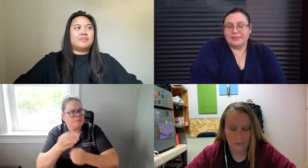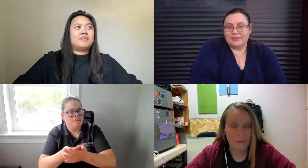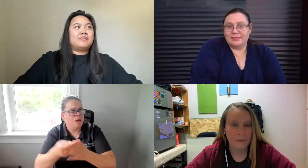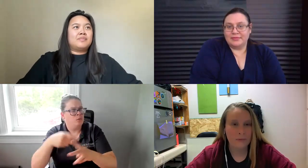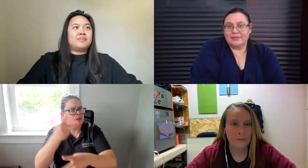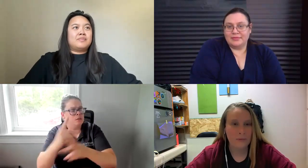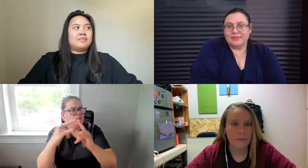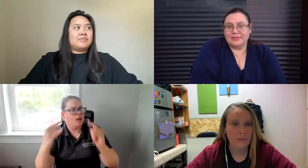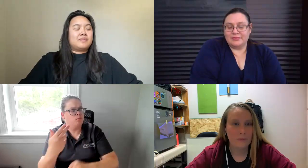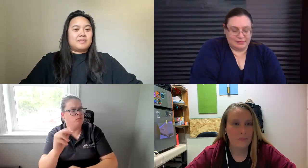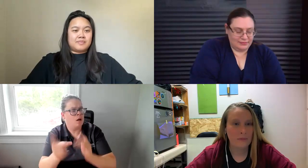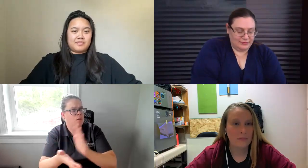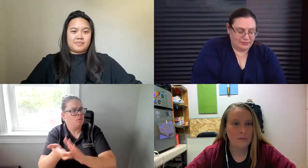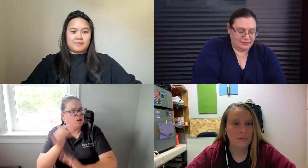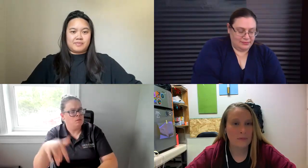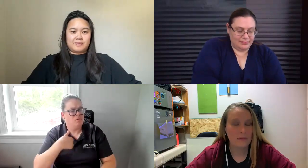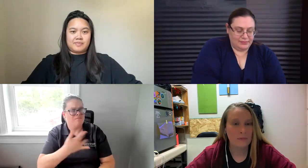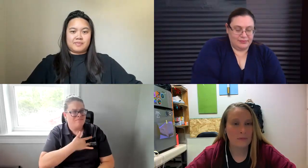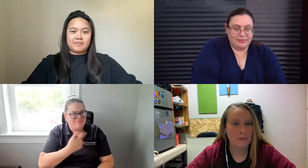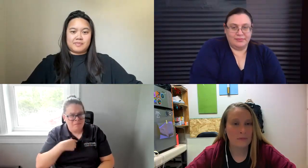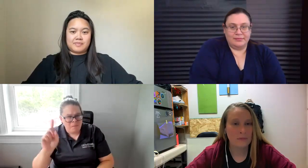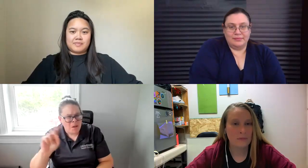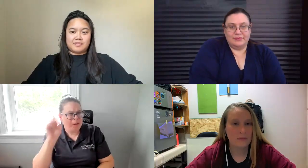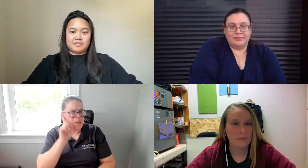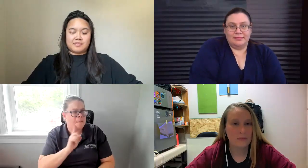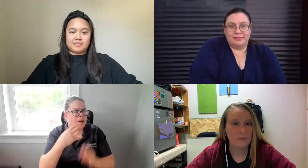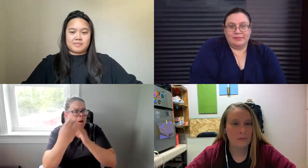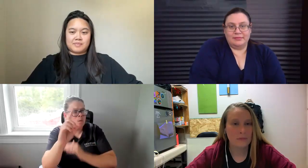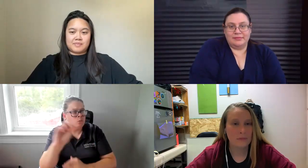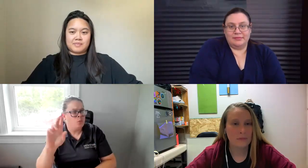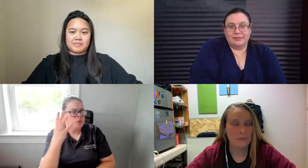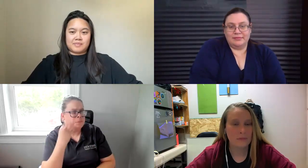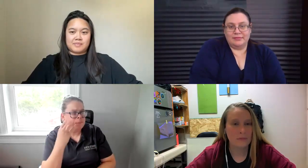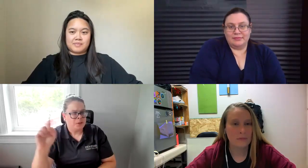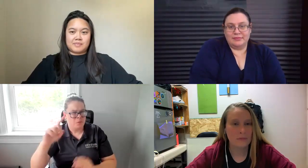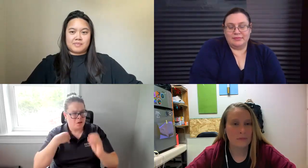Unfortunately it shut down because there wasn't enough funding for the campground to continue.